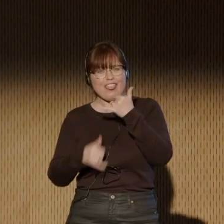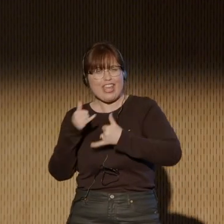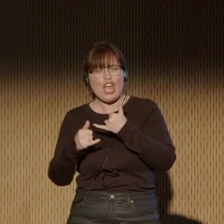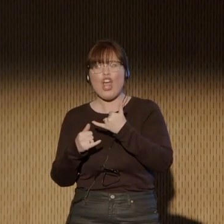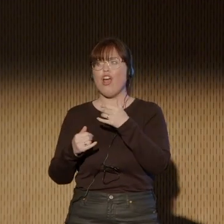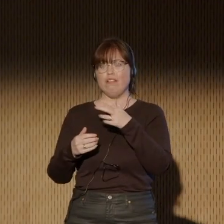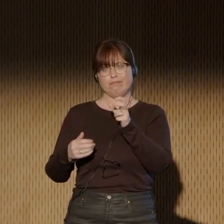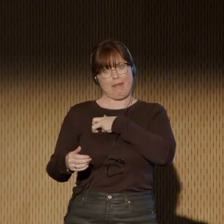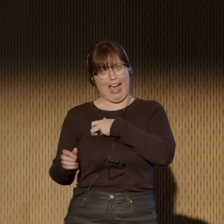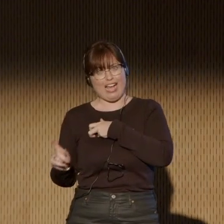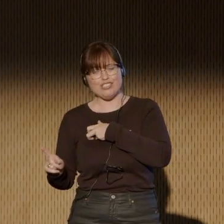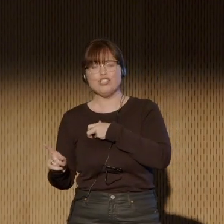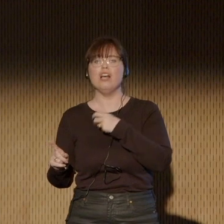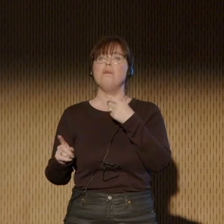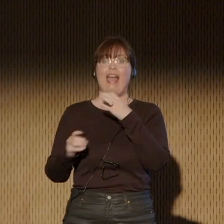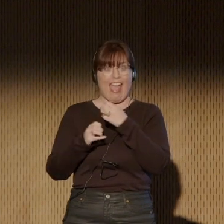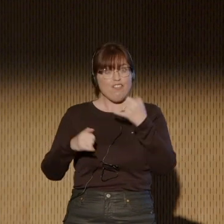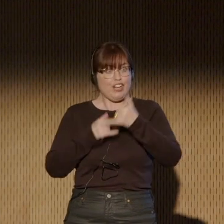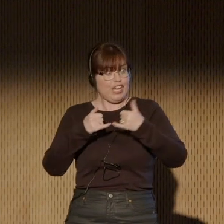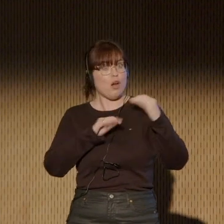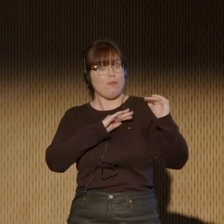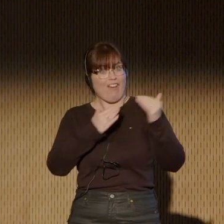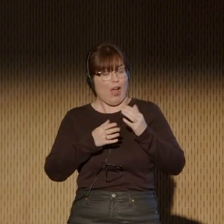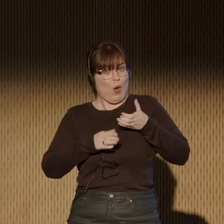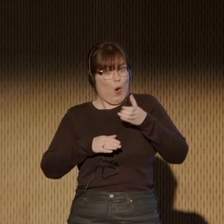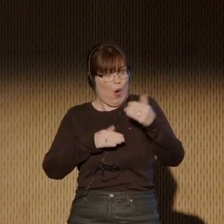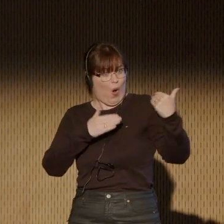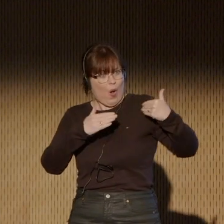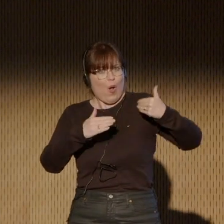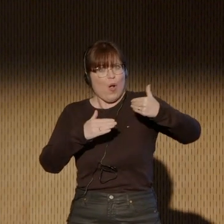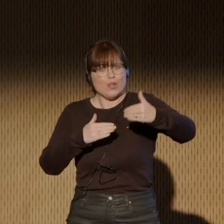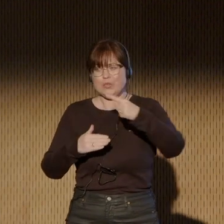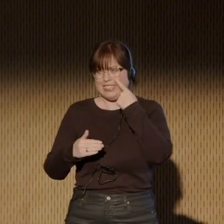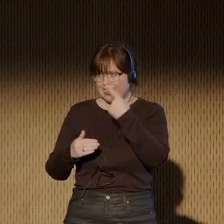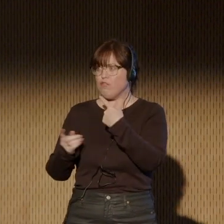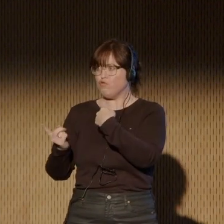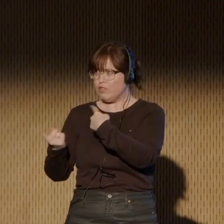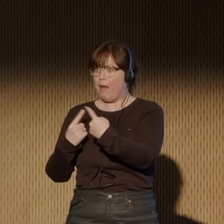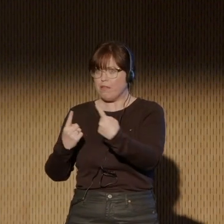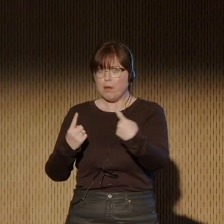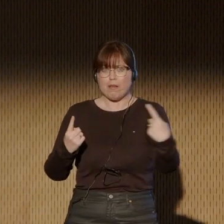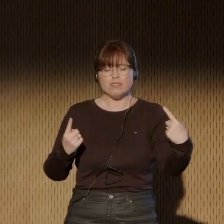from every year that we had rolled out the badge. And you can see the year when we started doing the